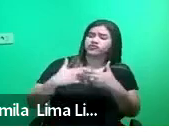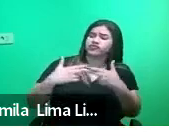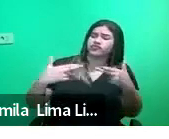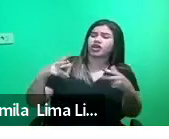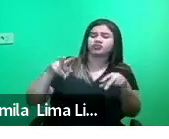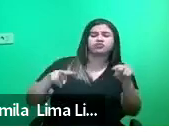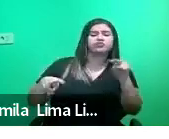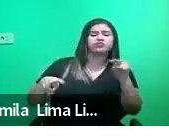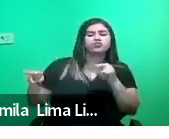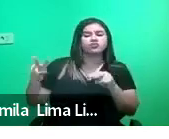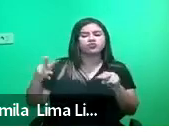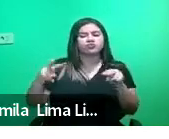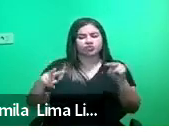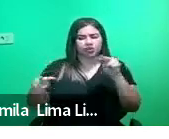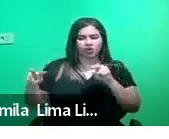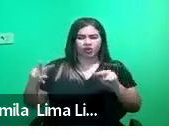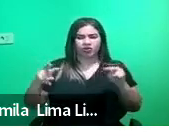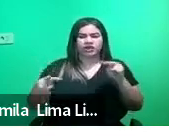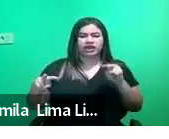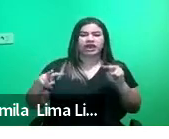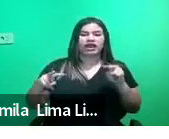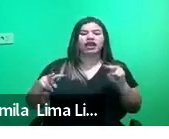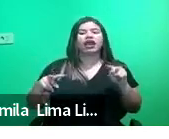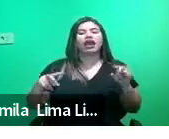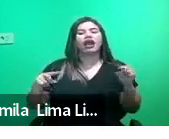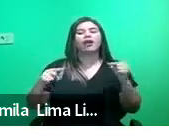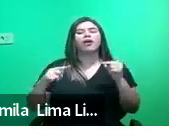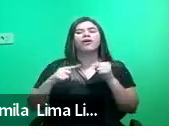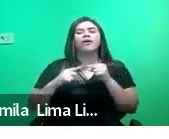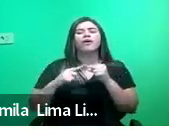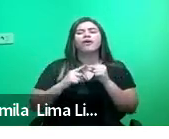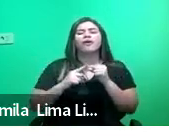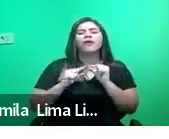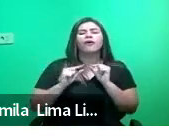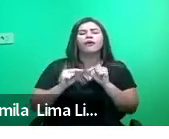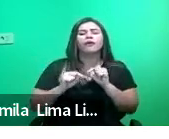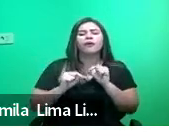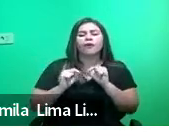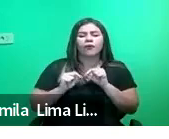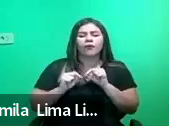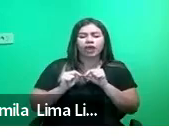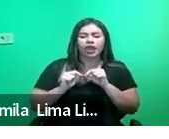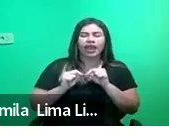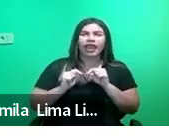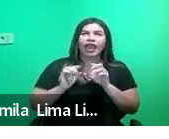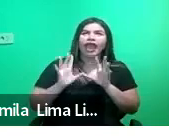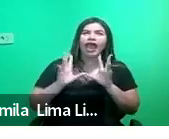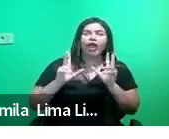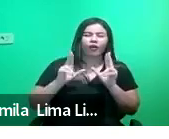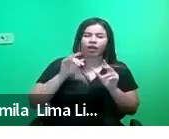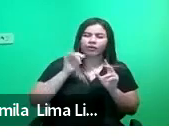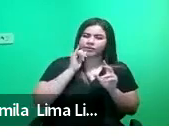to put things in that way is 2 turn that you got skin argument upside down . yeah . if we look at